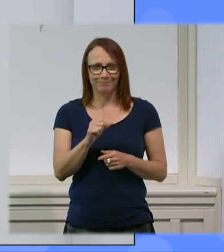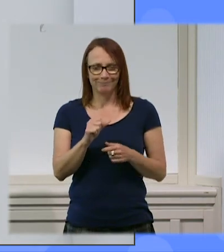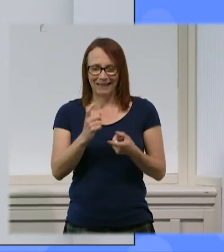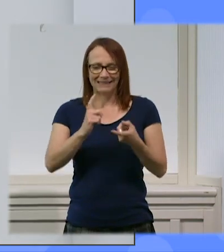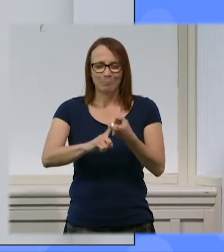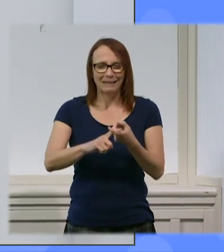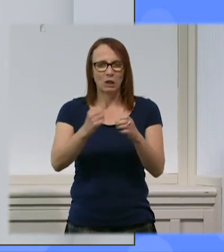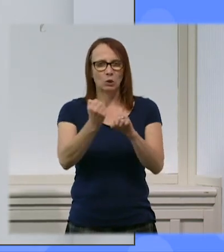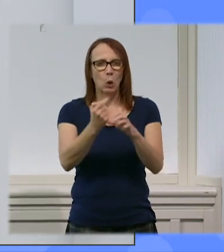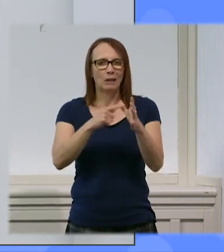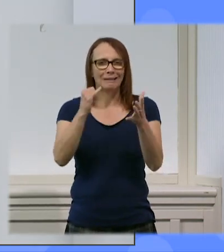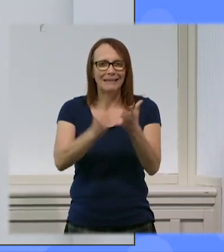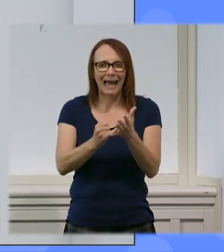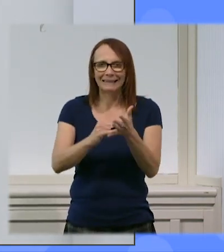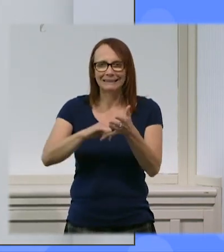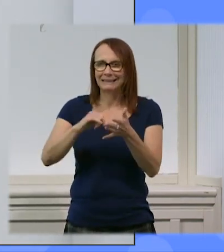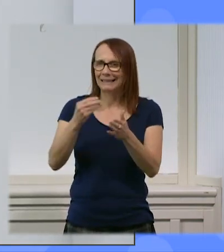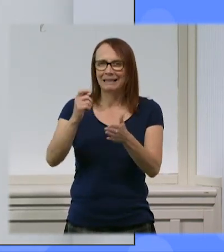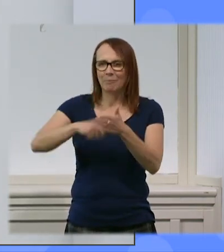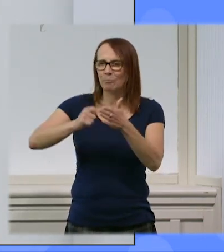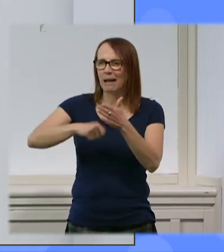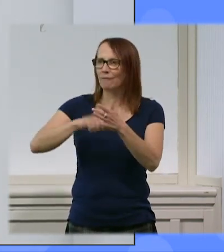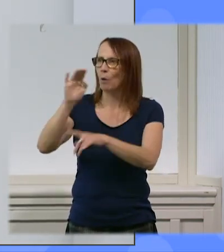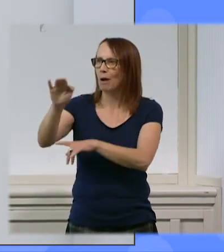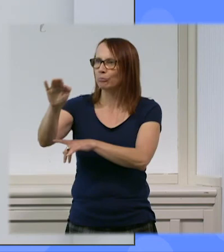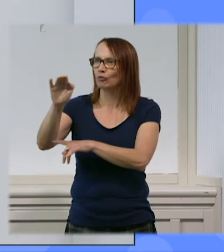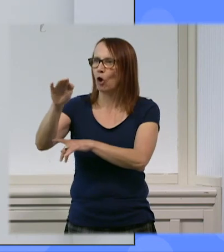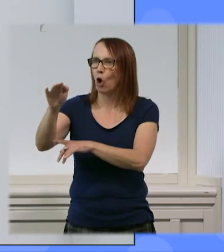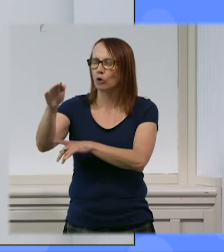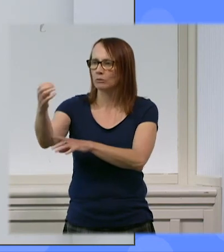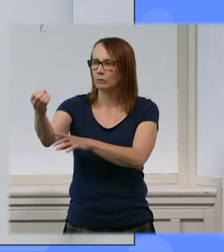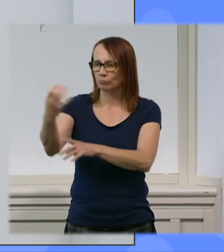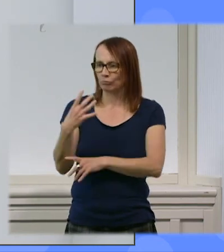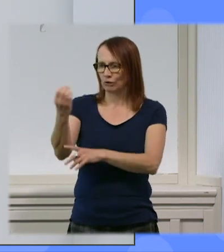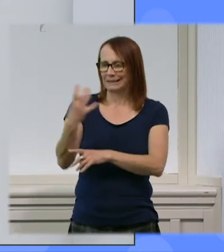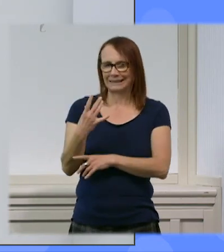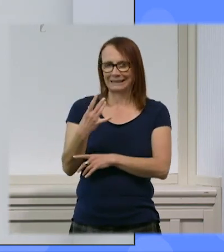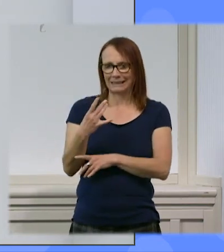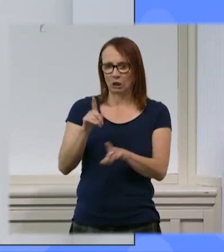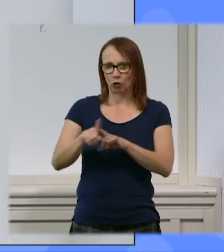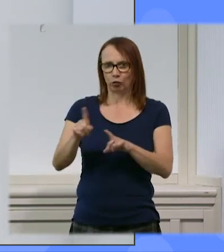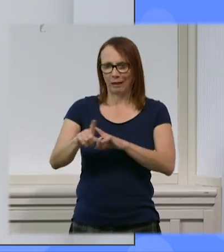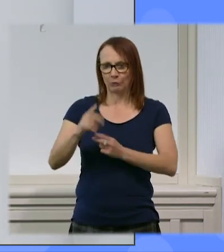from places like the Middle East which is what we will be relying on increasingly otherwise so there are a series of opportunities that are coming